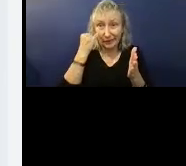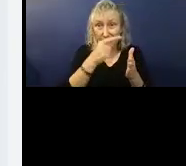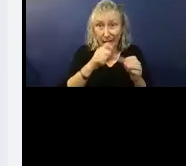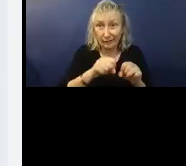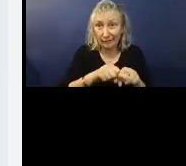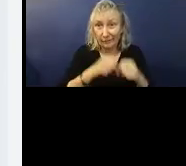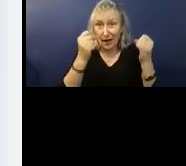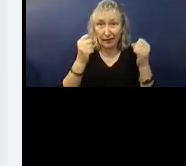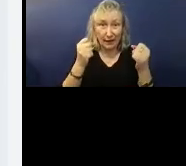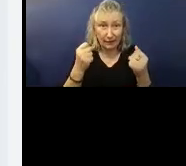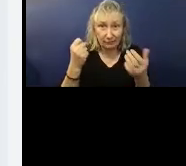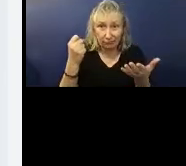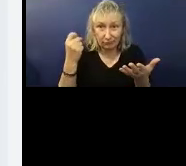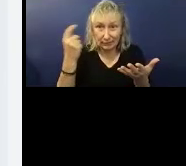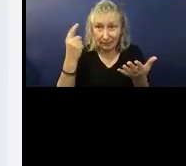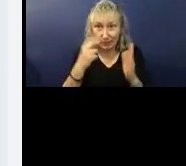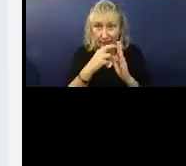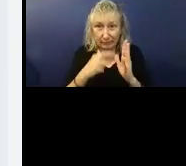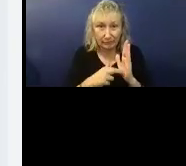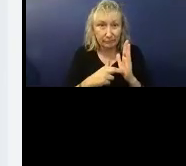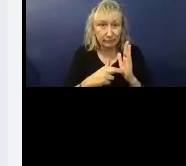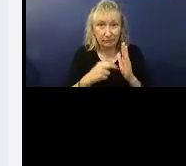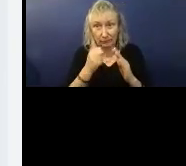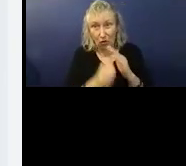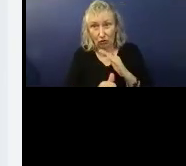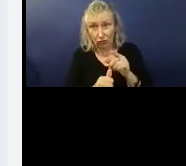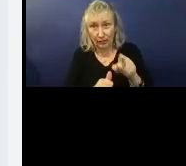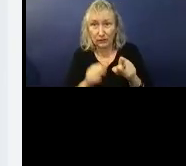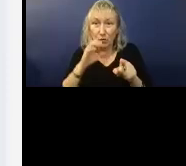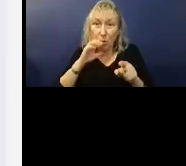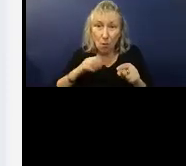against, you know, you know, at least under these rules,